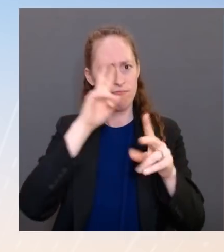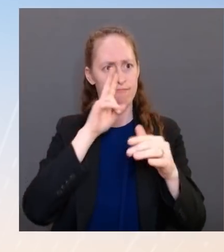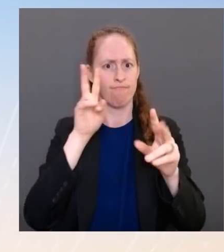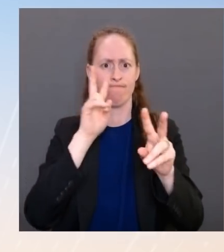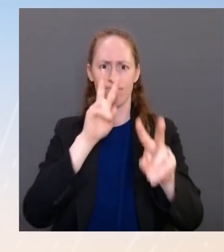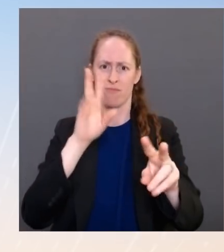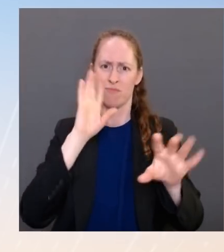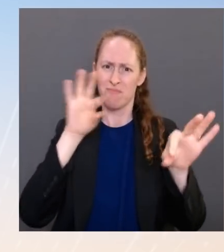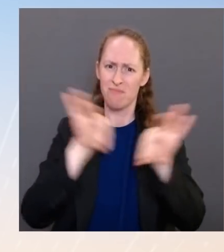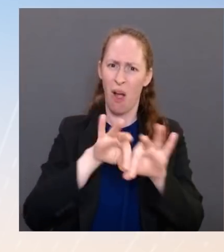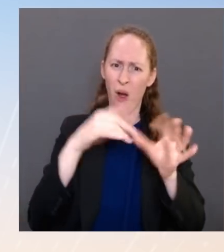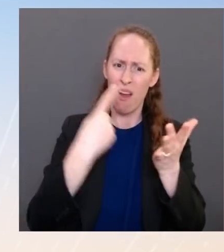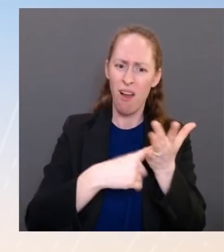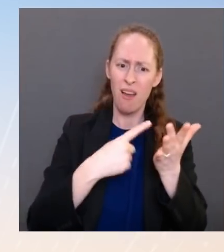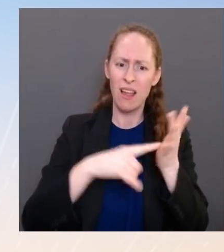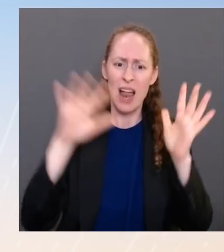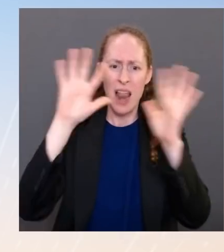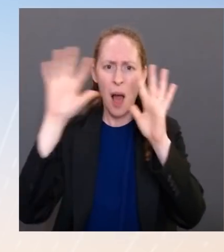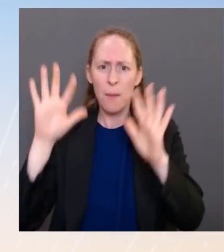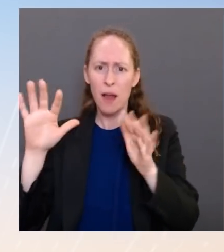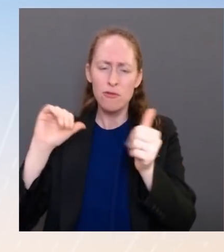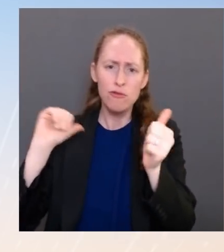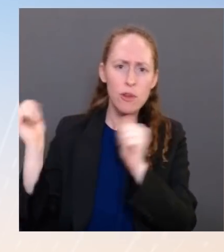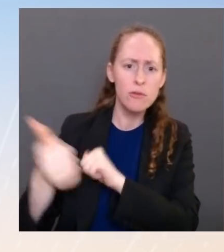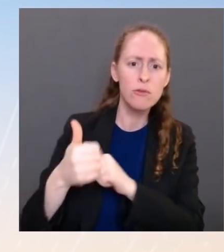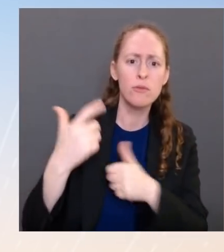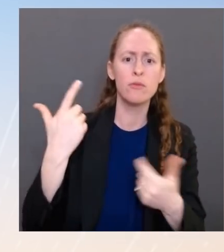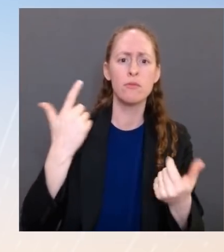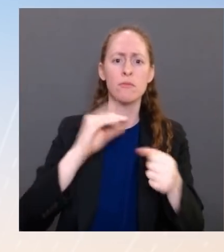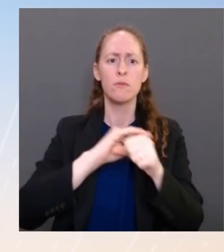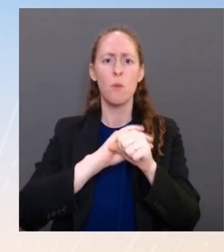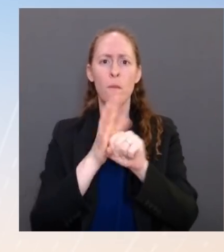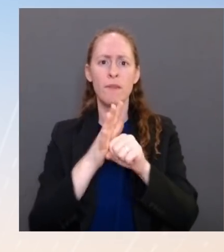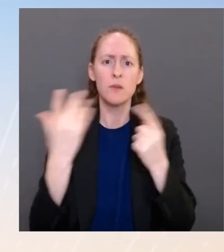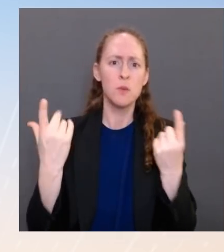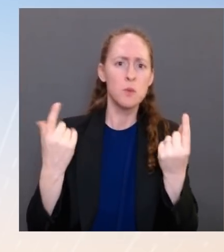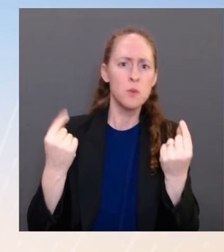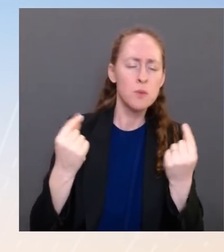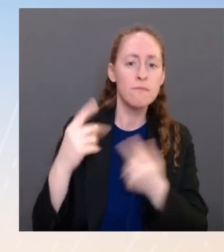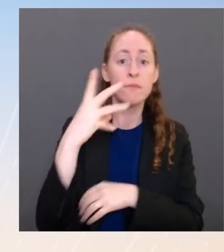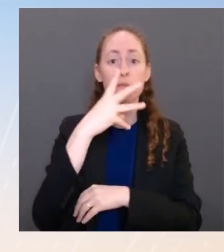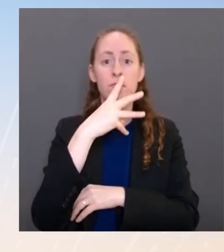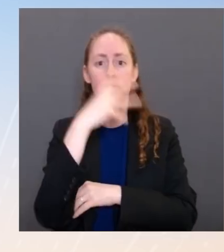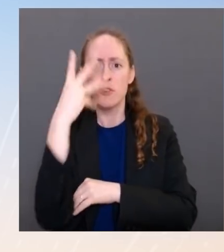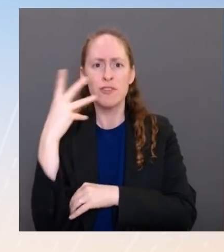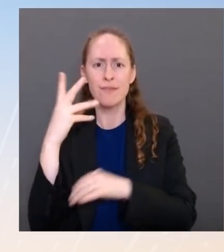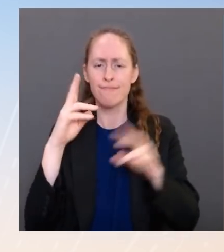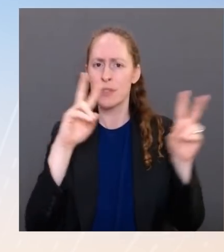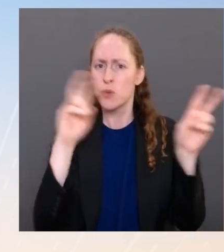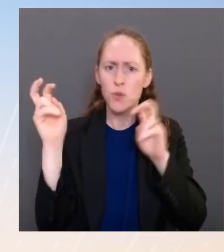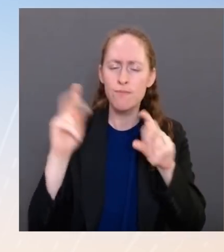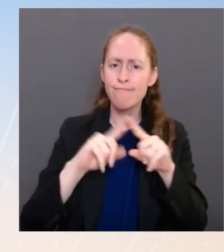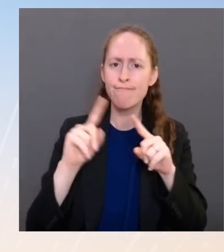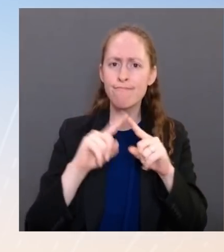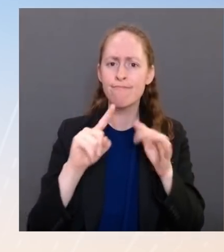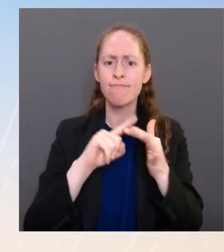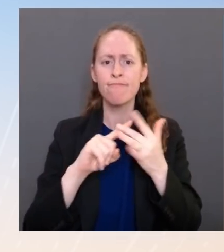and addressing the root causes of migration, like going after organized crime and economic instability. But no invitations have been issued at this point.